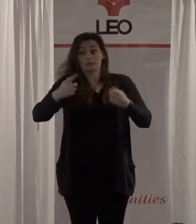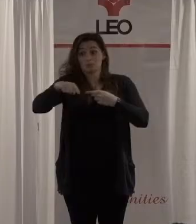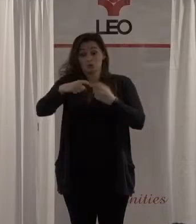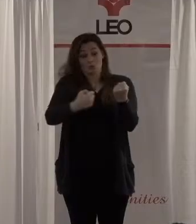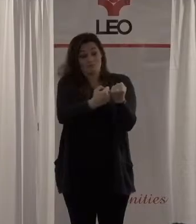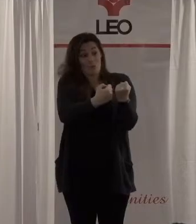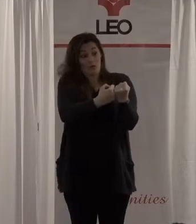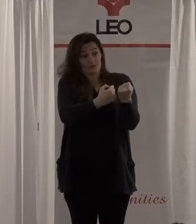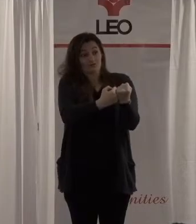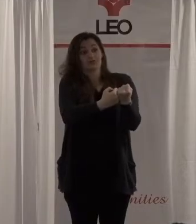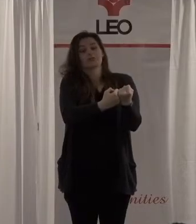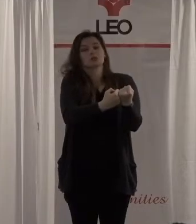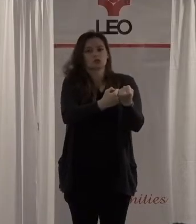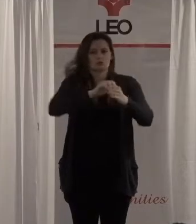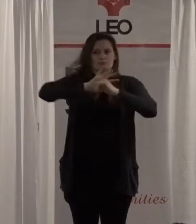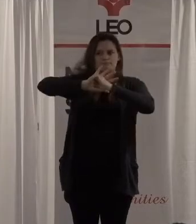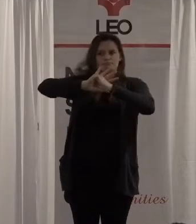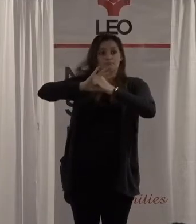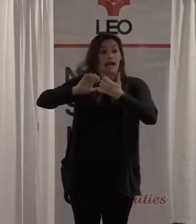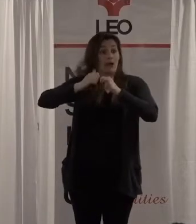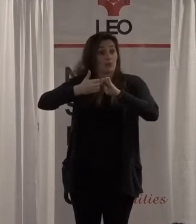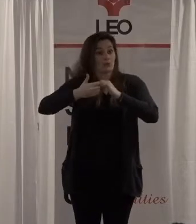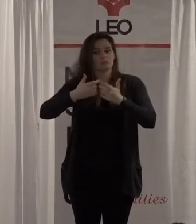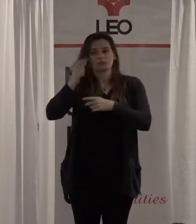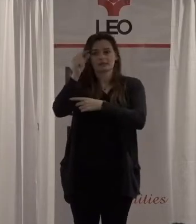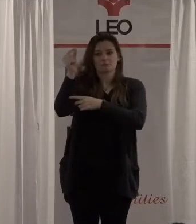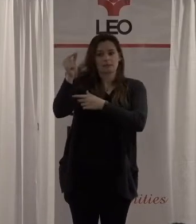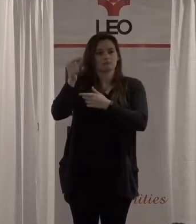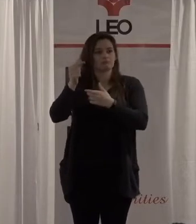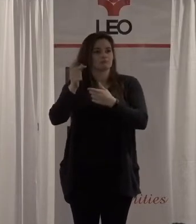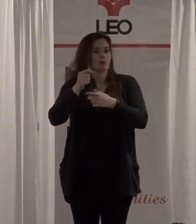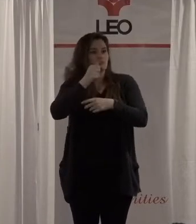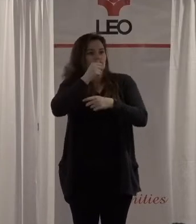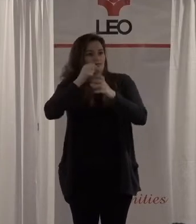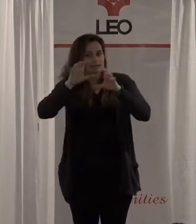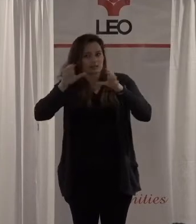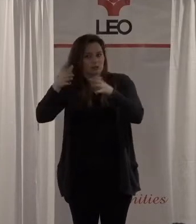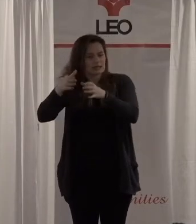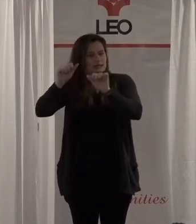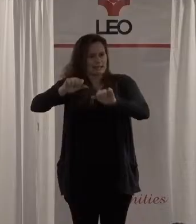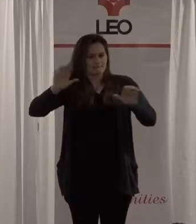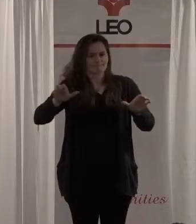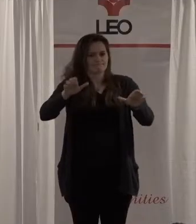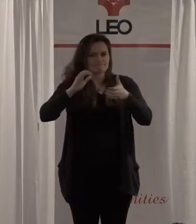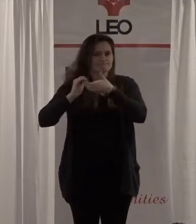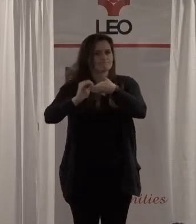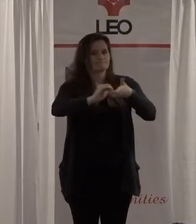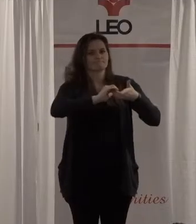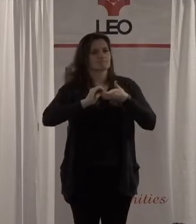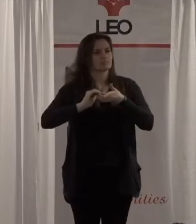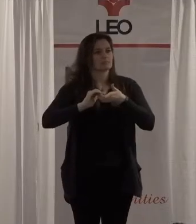AS GOVERNMENT, AS PRIVATE SECTOR. OBVIOUSLY IF WE ARE OF AGE WE CAN VOTE